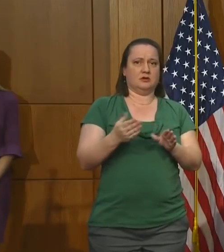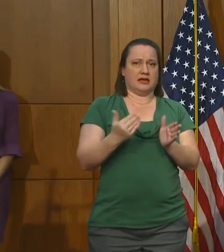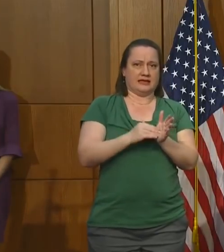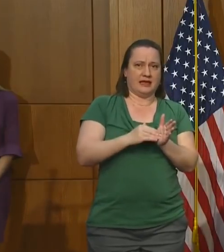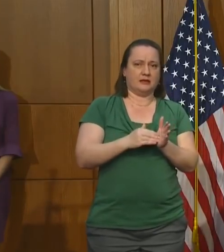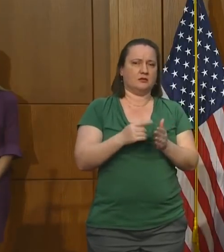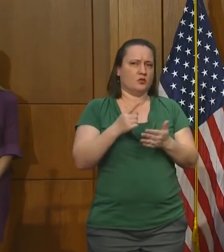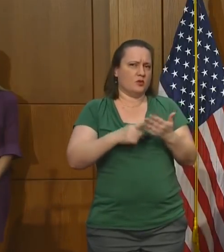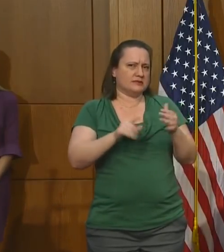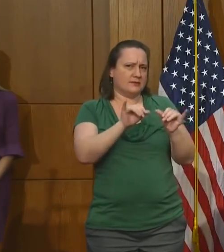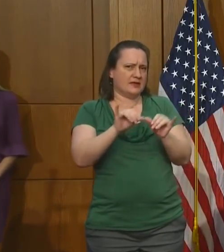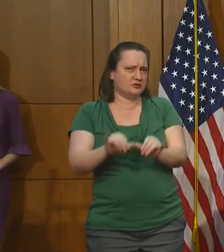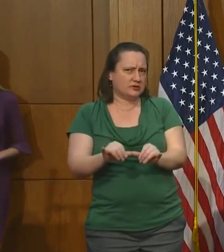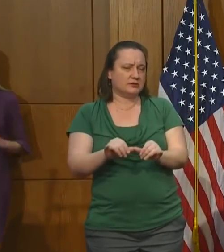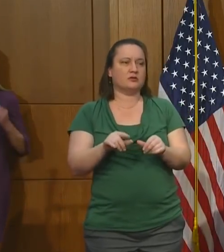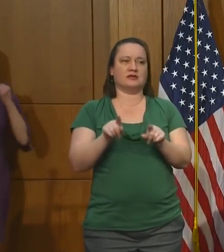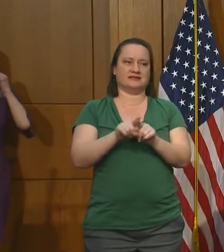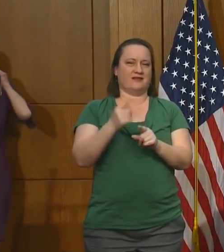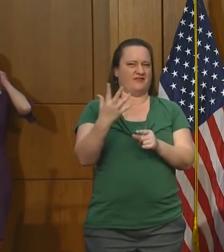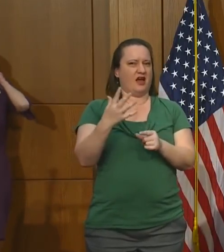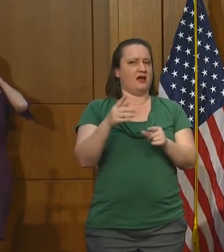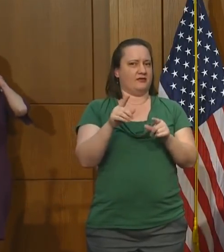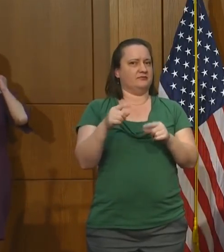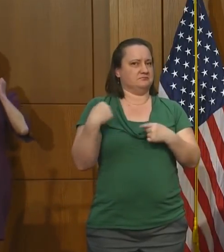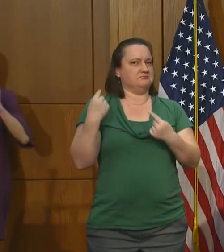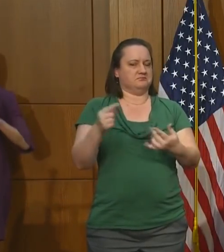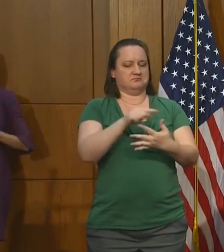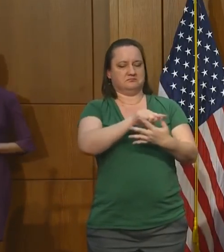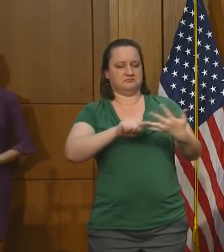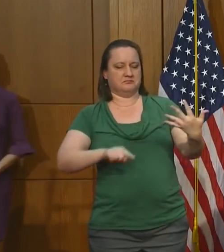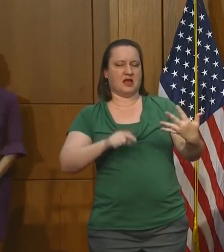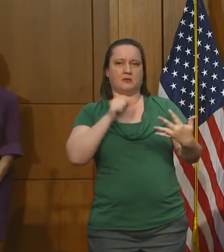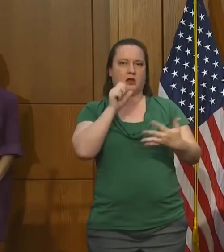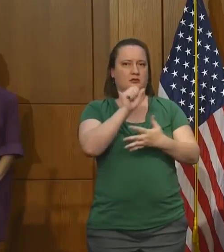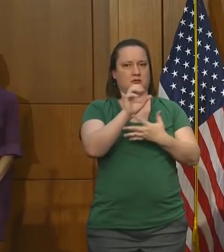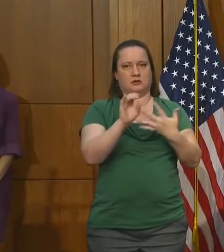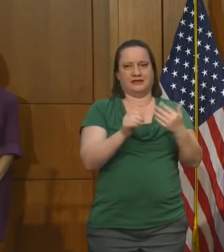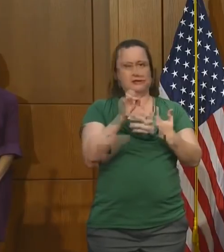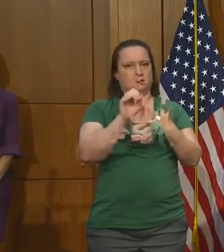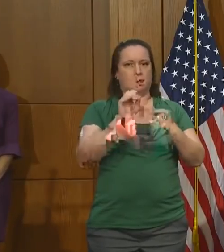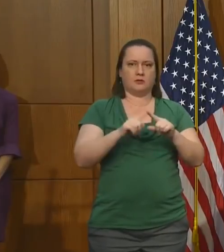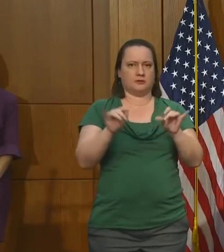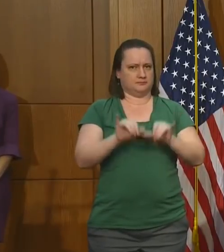NEED TO MAKE CHANGES AND I RECOMMENDATIONS AND- AND THEY'RE THE SAME. ONES THAT THAT WE'VE BEEN FOLLOWING ALL